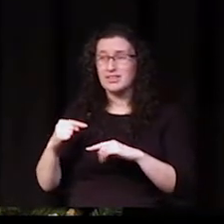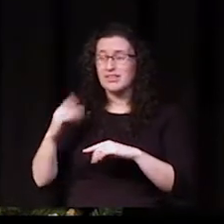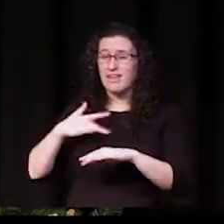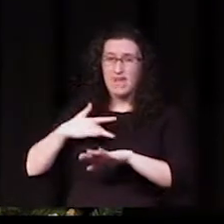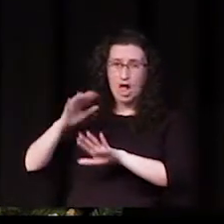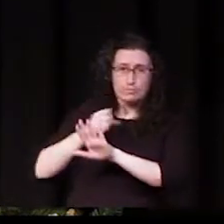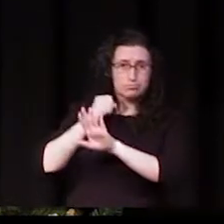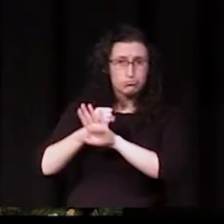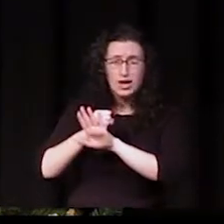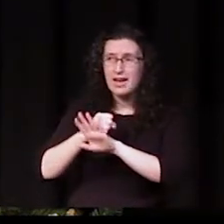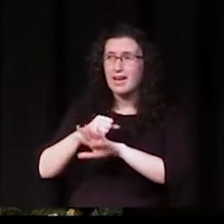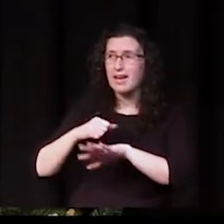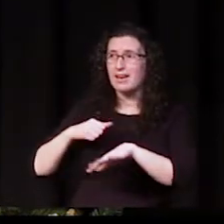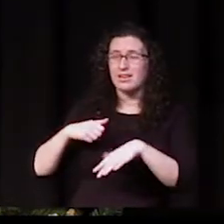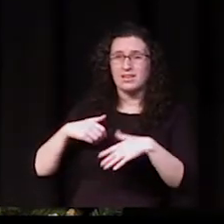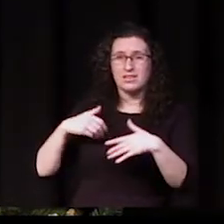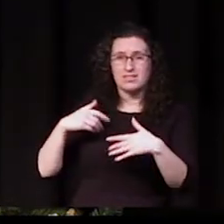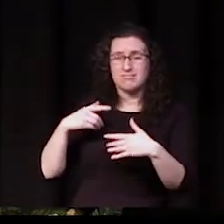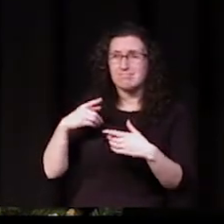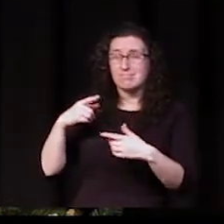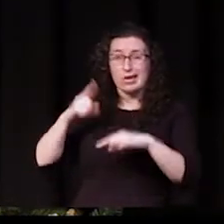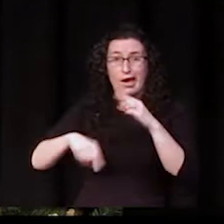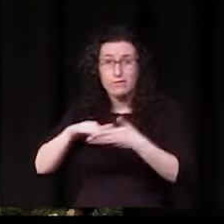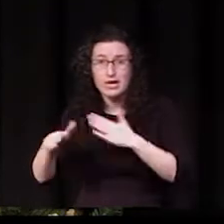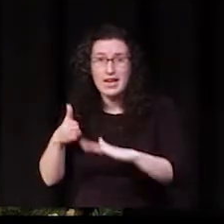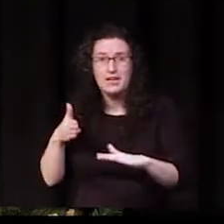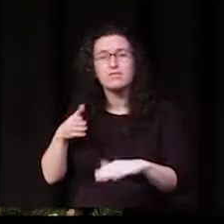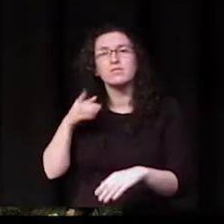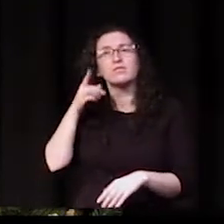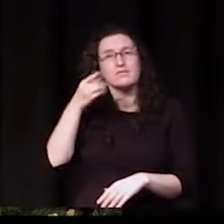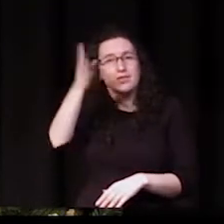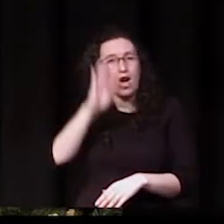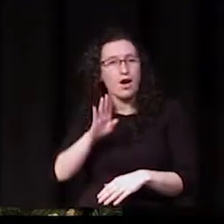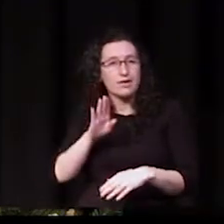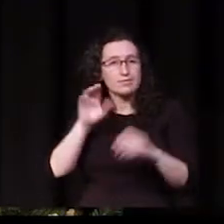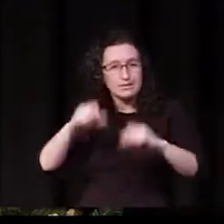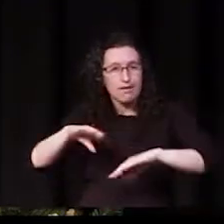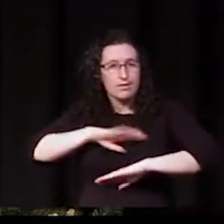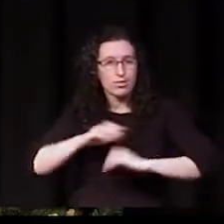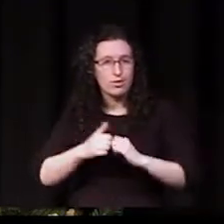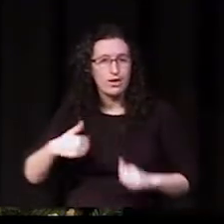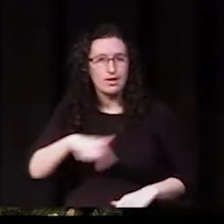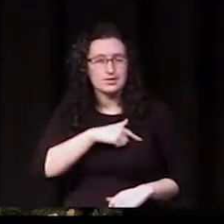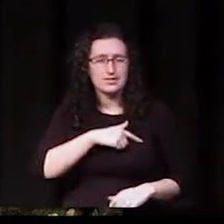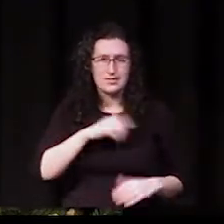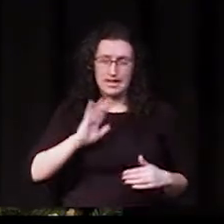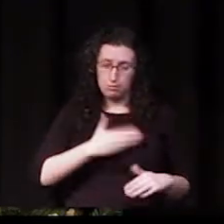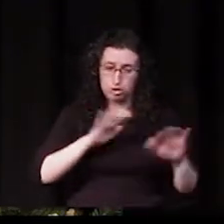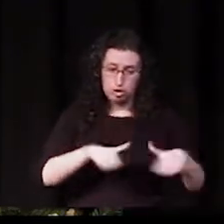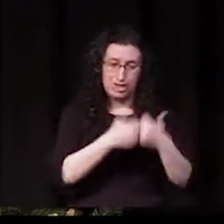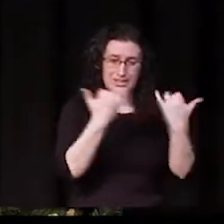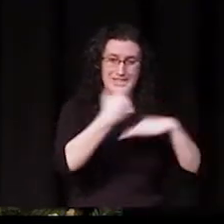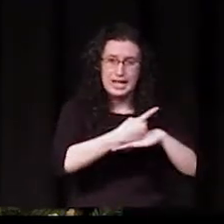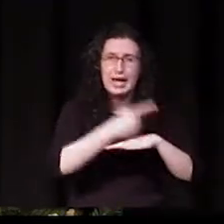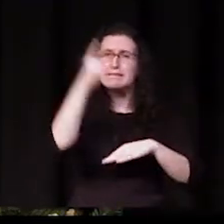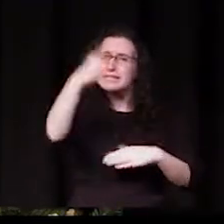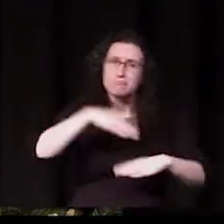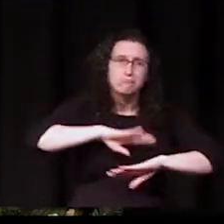He is enough to walk with us in that. Our "with us God" is enough for the challenges we face today and our "with us God," is enough for the unknown